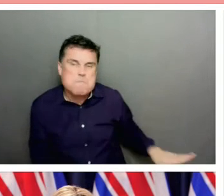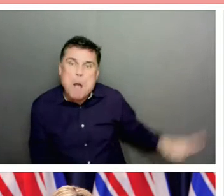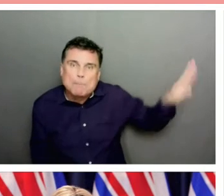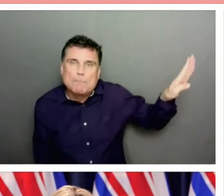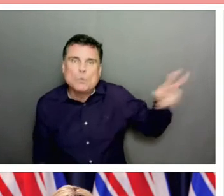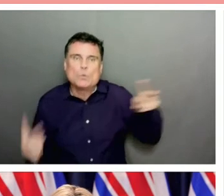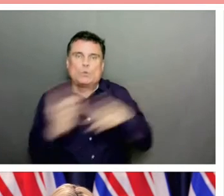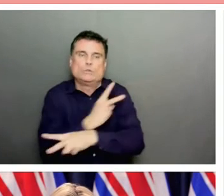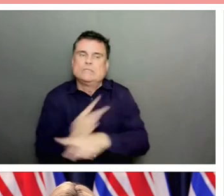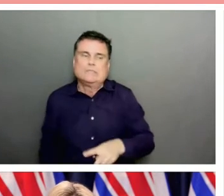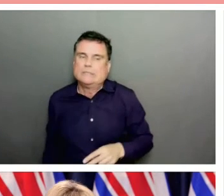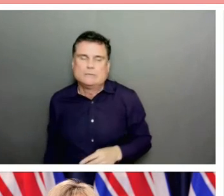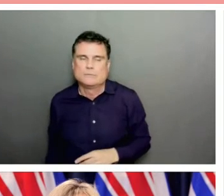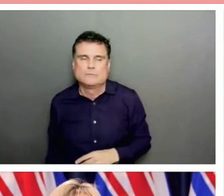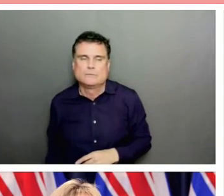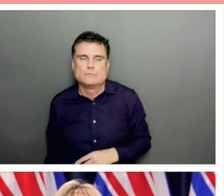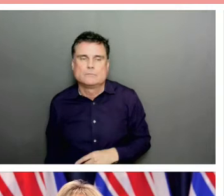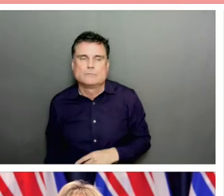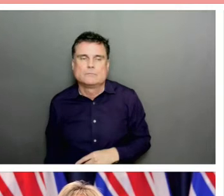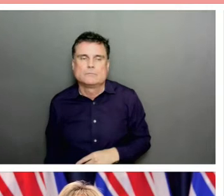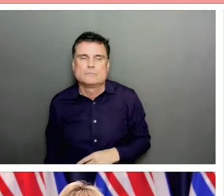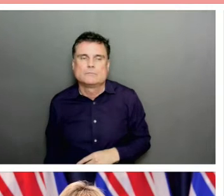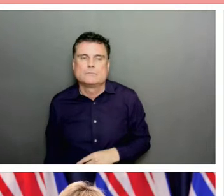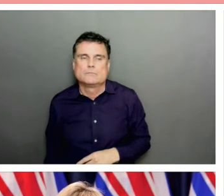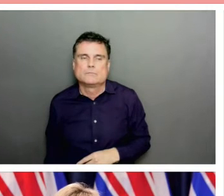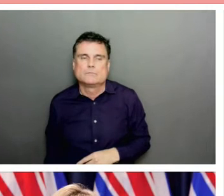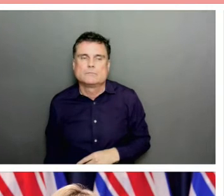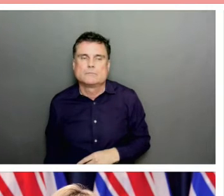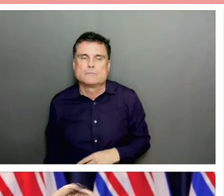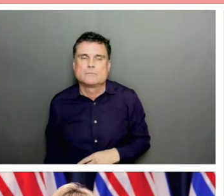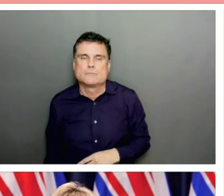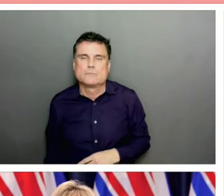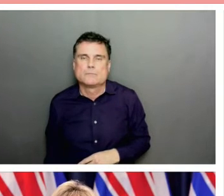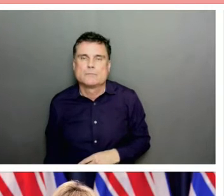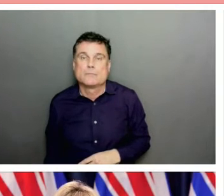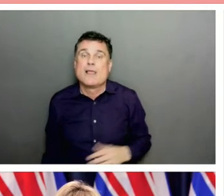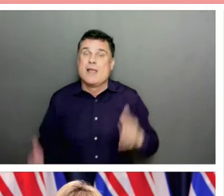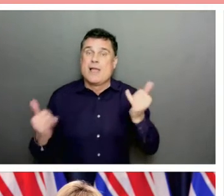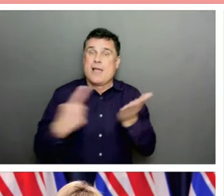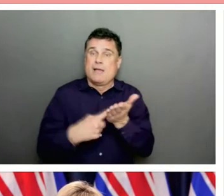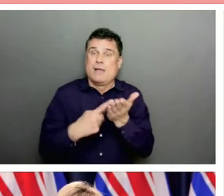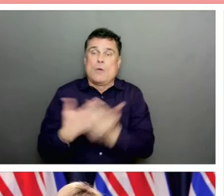mentioned, the very positive fact that we have im imizations available to us now.